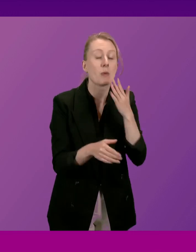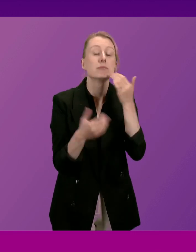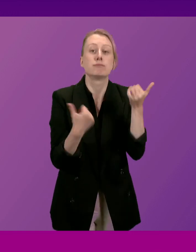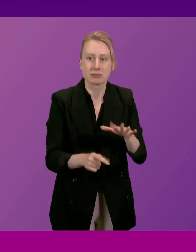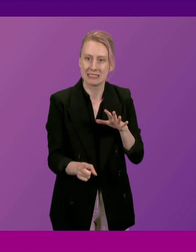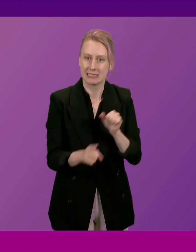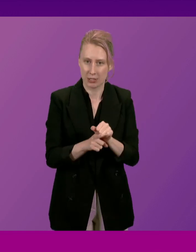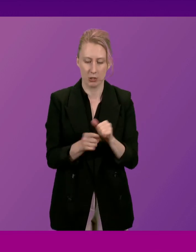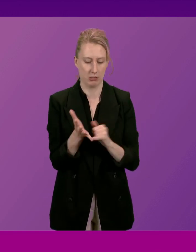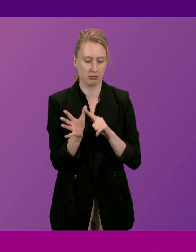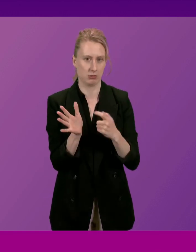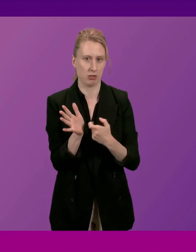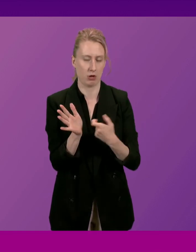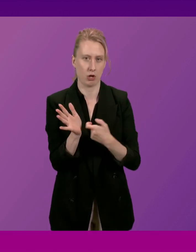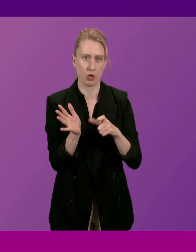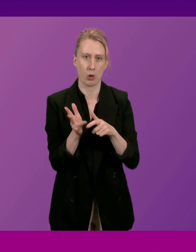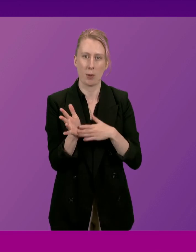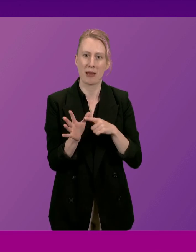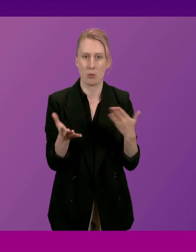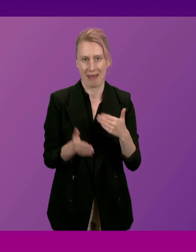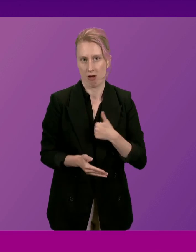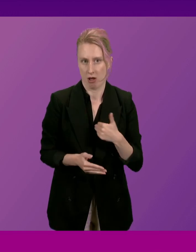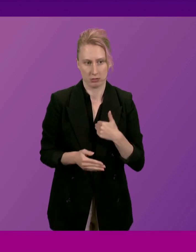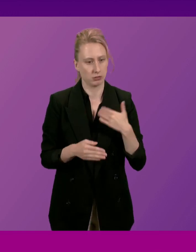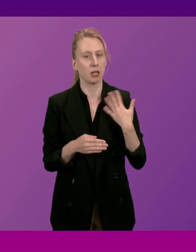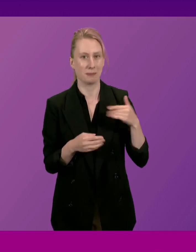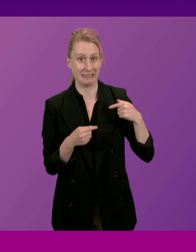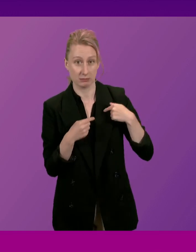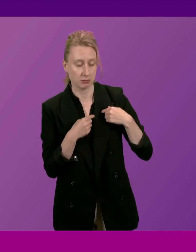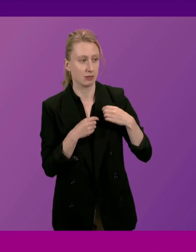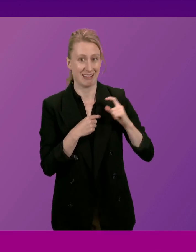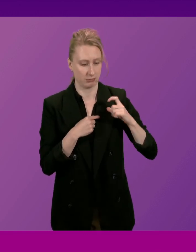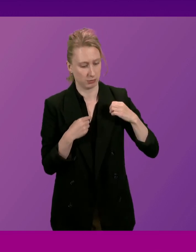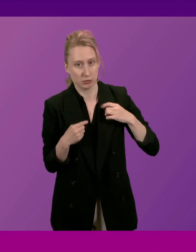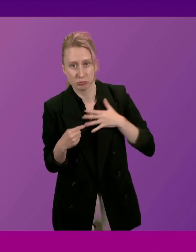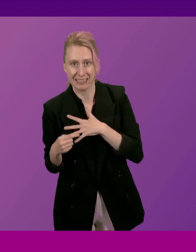in the lining of her heart and the cancer had spread from her breast to her lungs and lymph